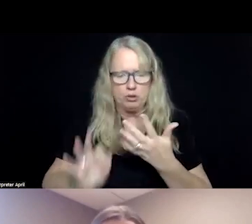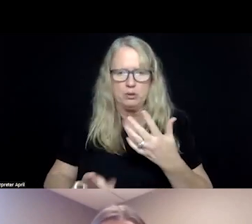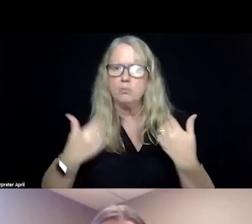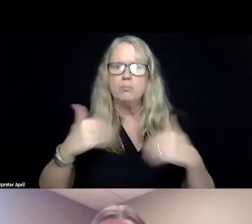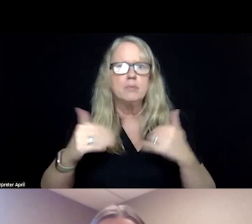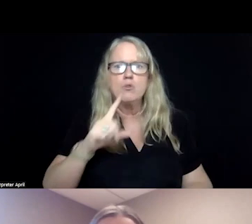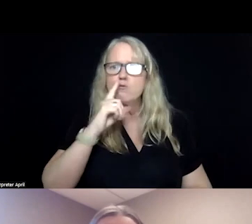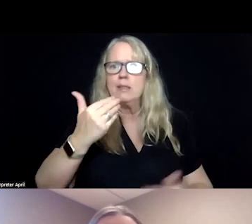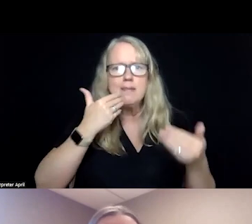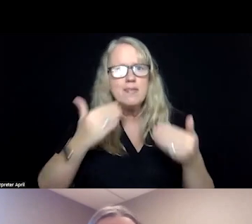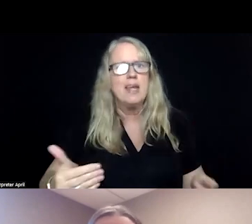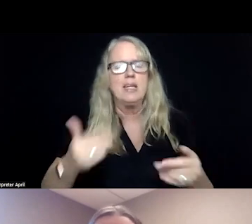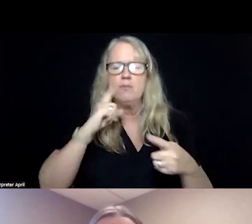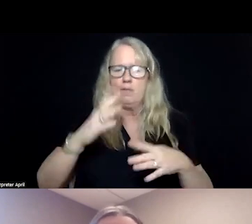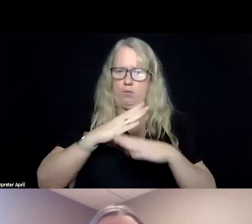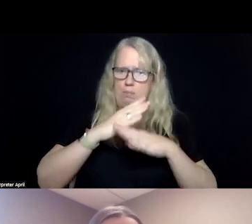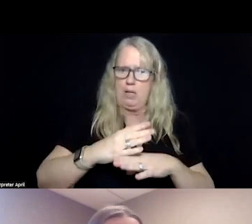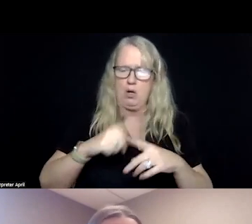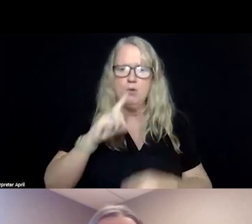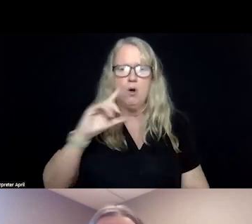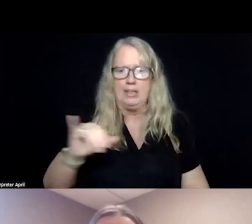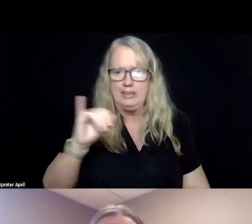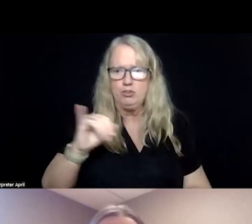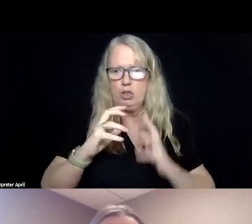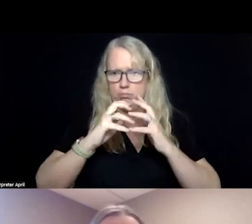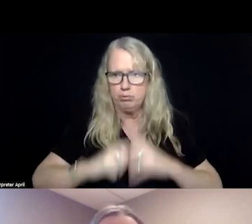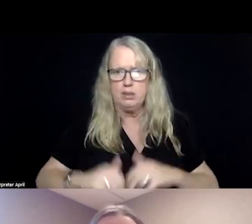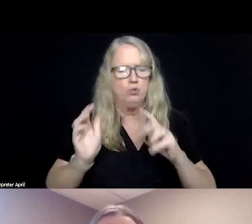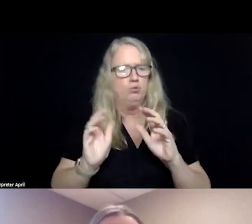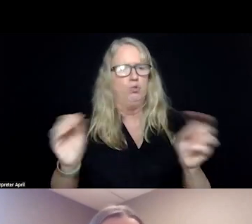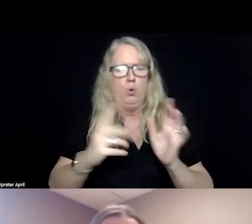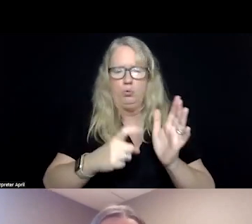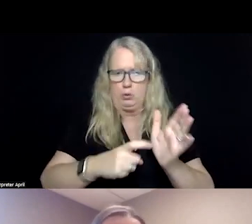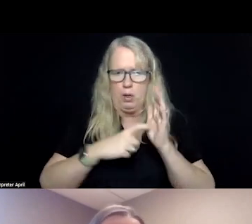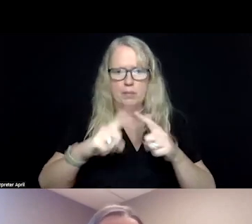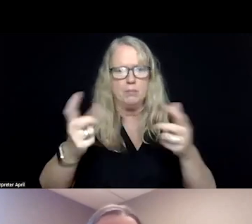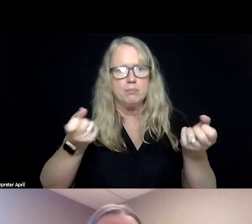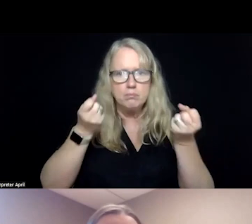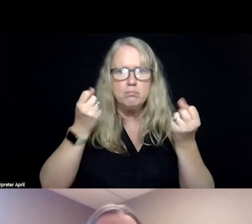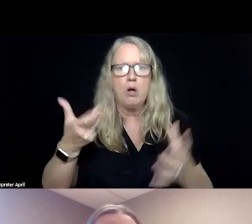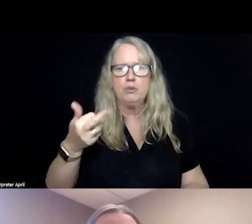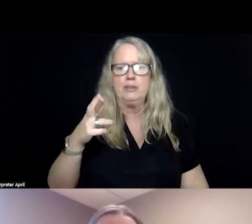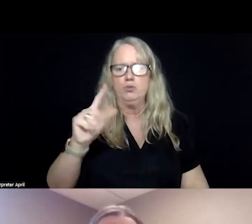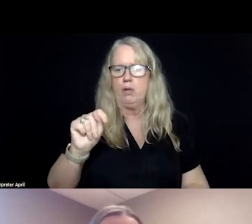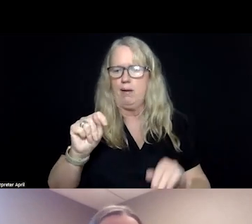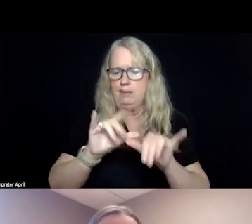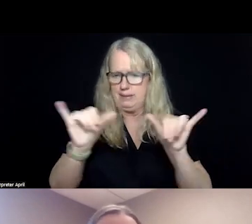TAKE AWAY THE BARRIER OF INSURANCE. THERE IS NO INSURANCE REQUIRED. WE HAVE A MULTIGRANT WHERE WE ARE ABLE TO PAY FOR ALL